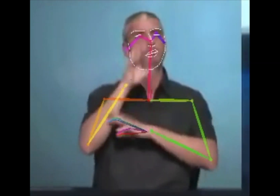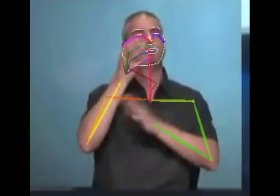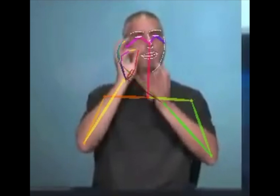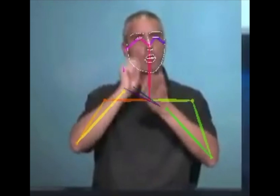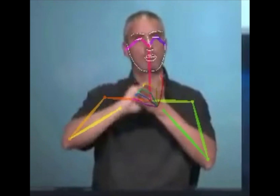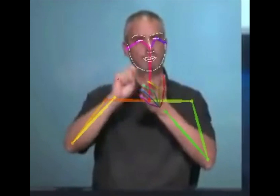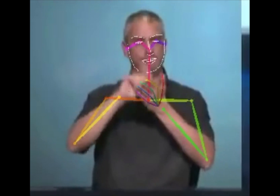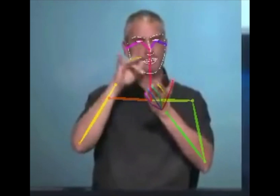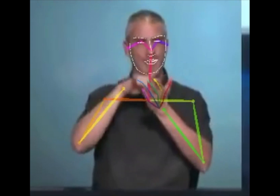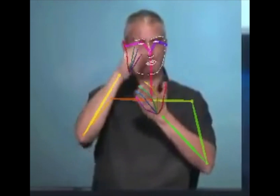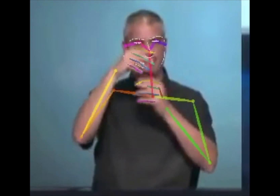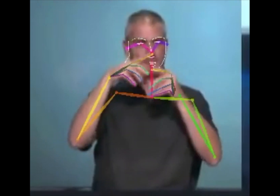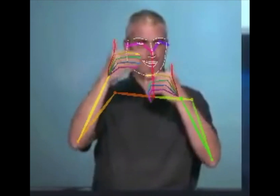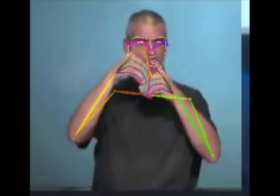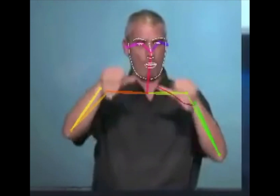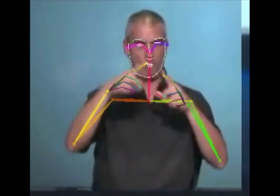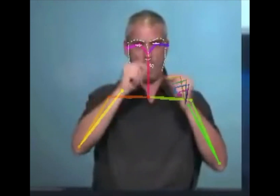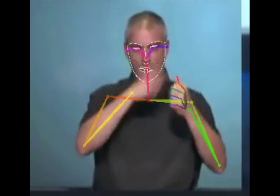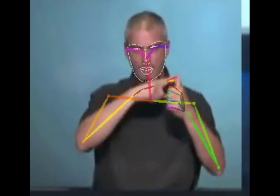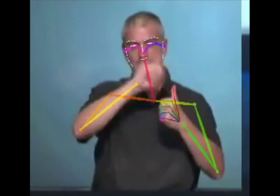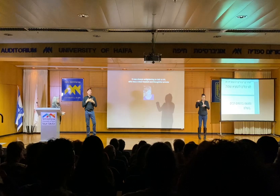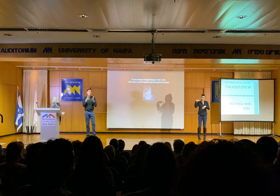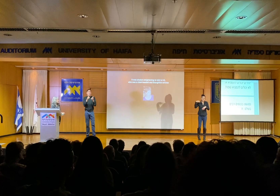And I learned some nuances from him for things I should keep in mind.